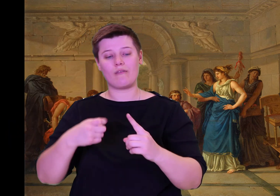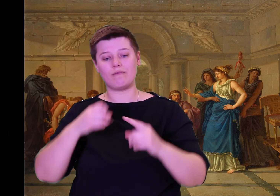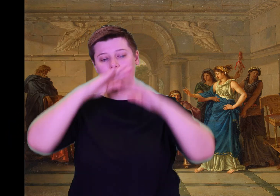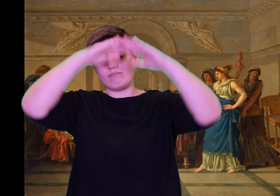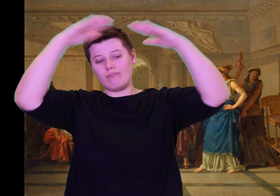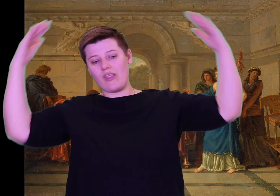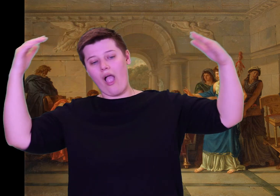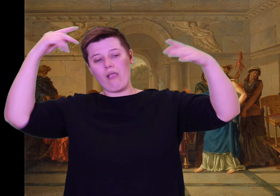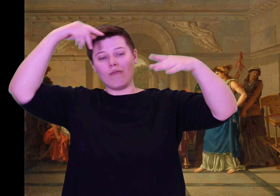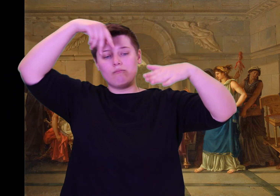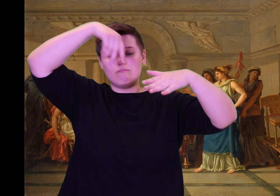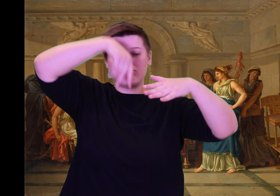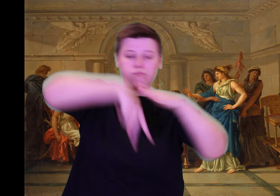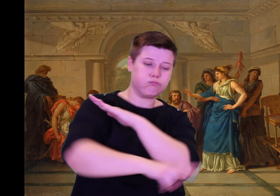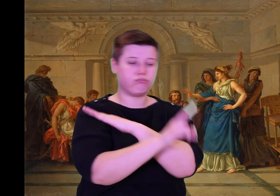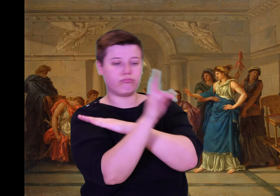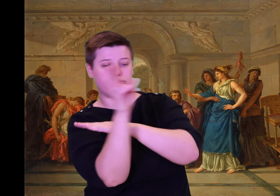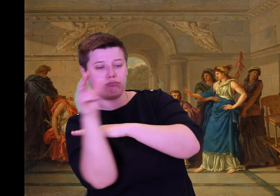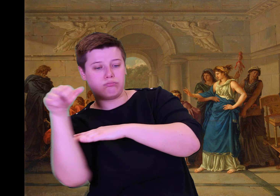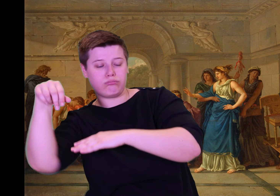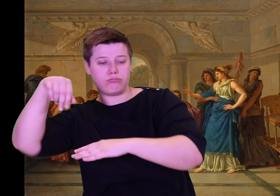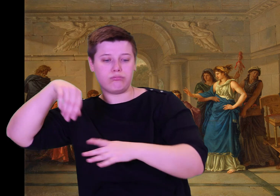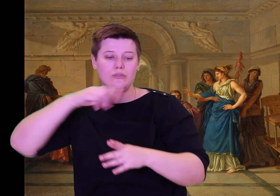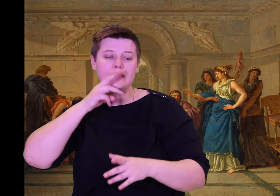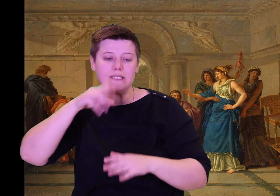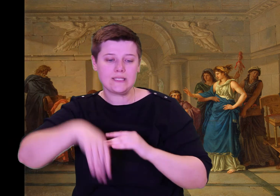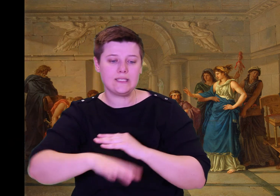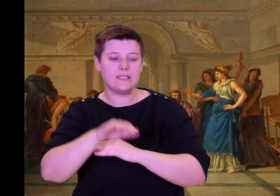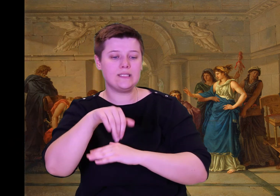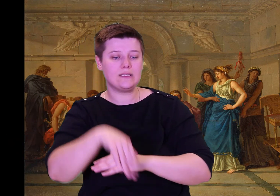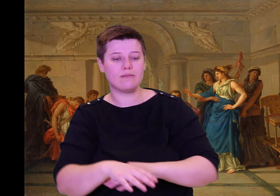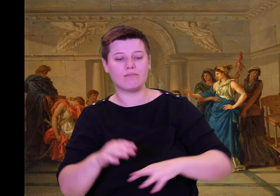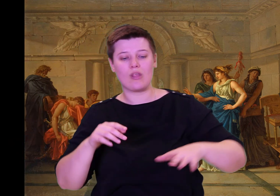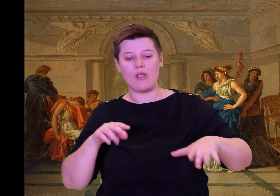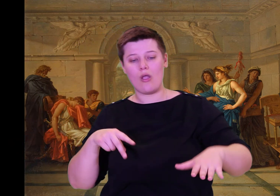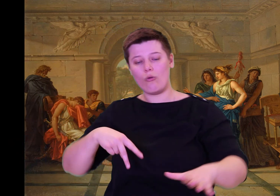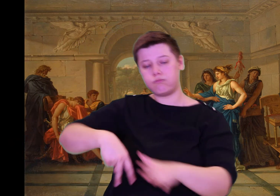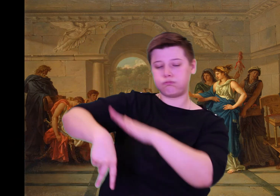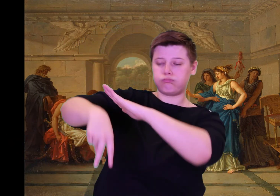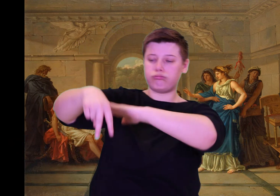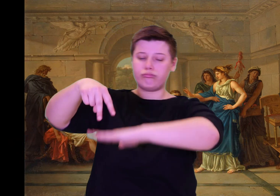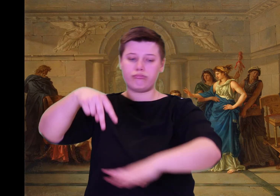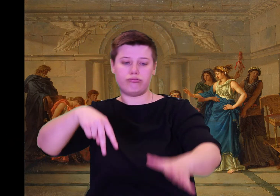"Dear friend, Lord Hermes of the golden wand, why have you come?